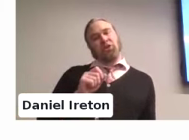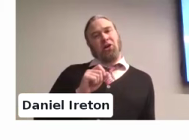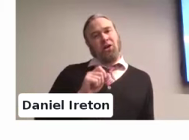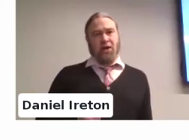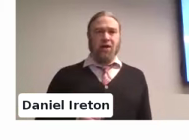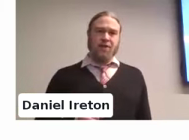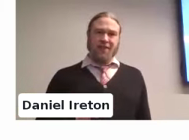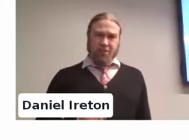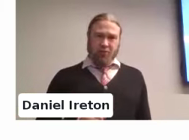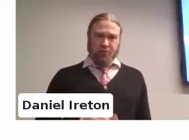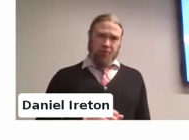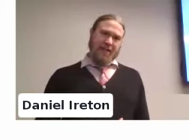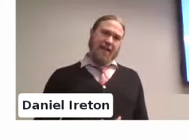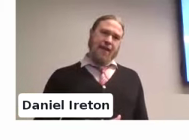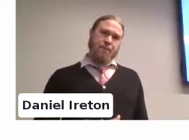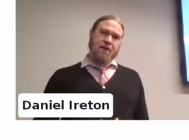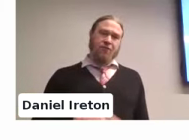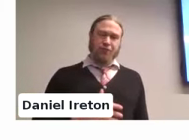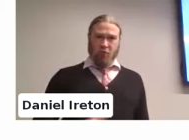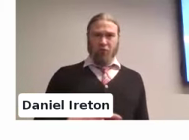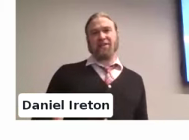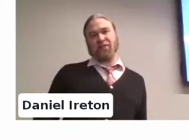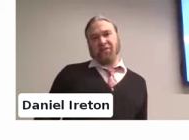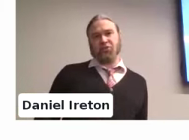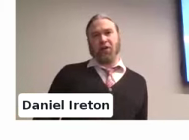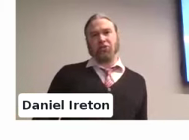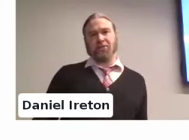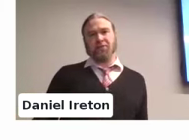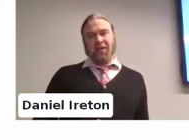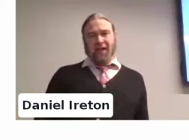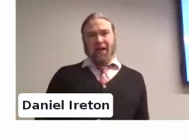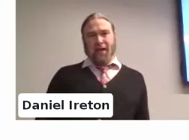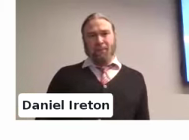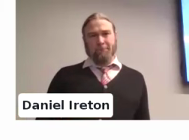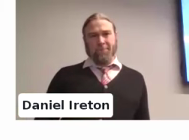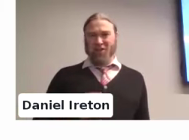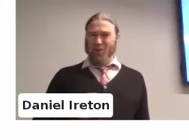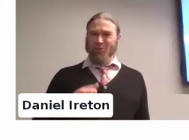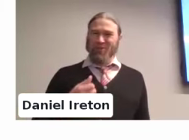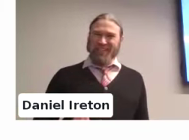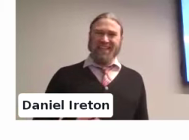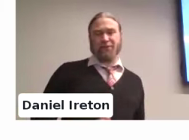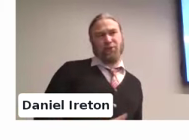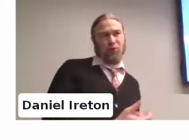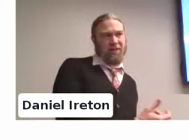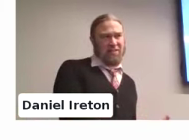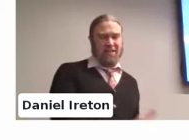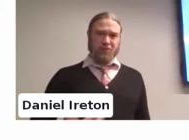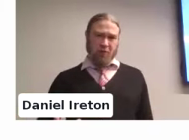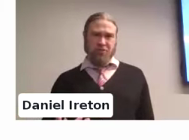Well you can't explain a game unless you know how to play it.